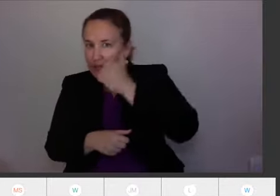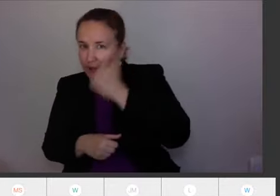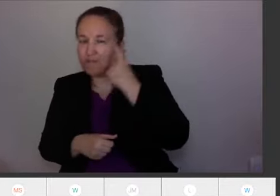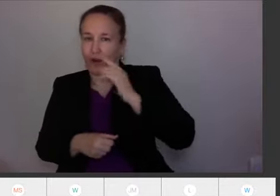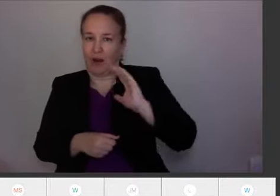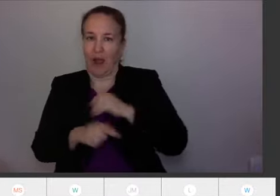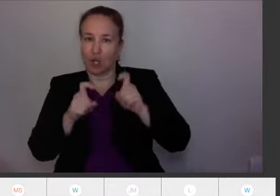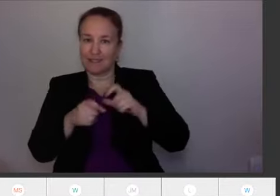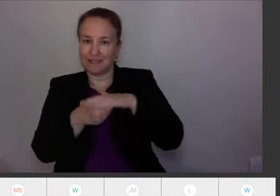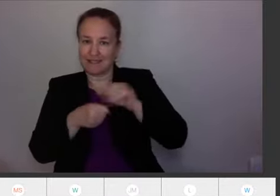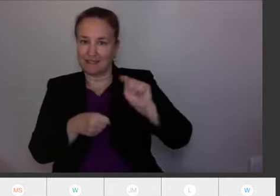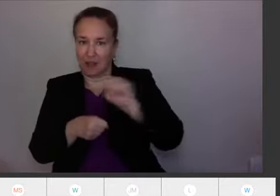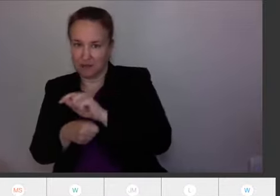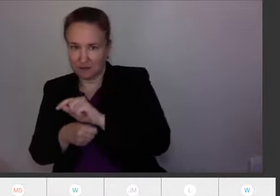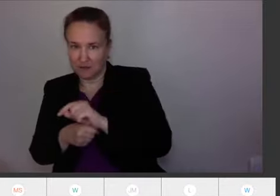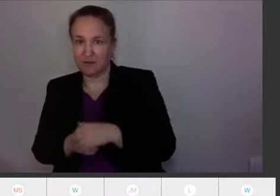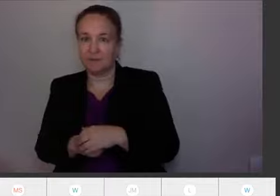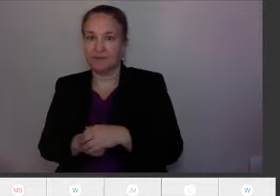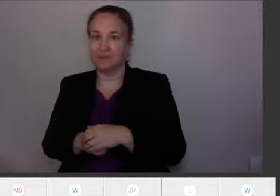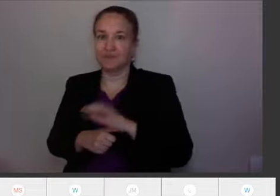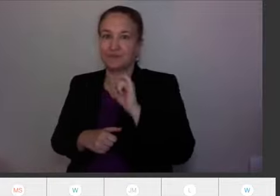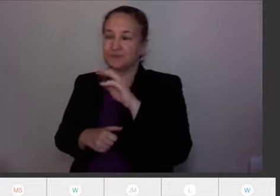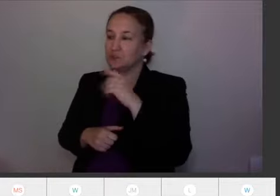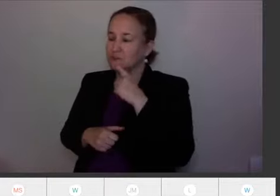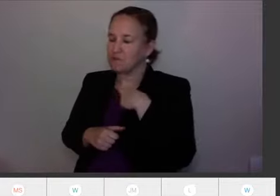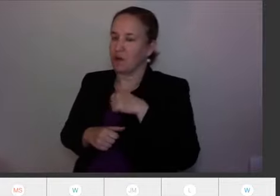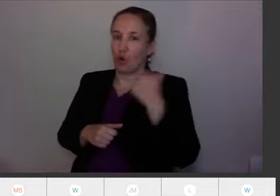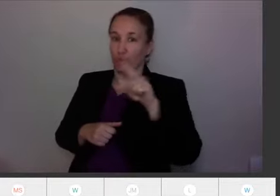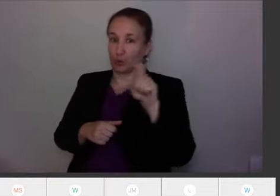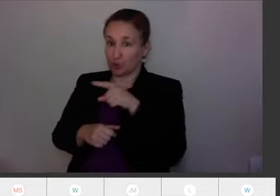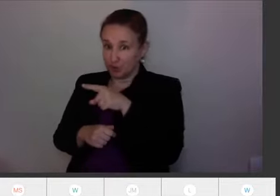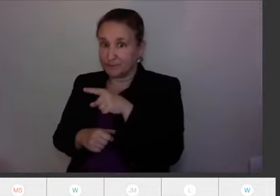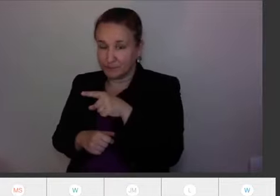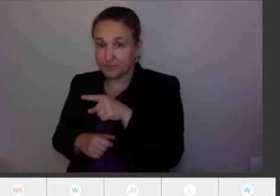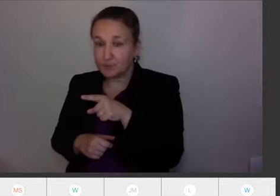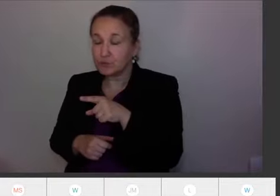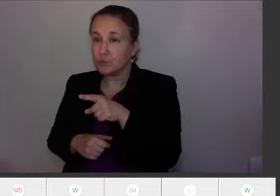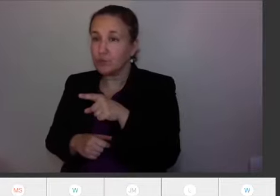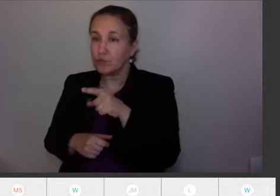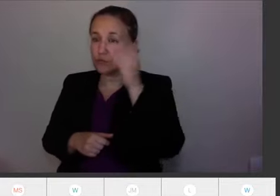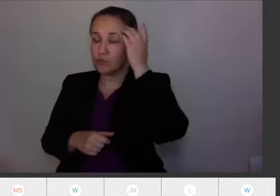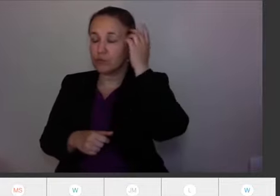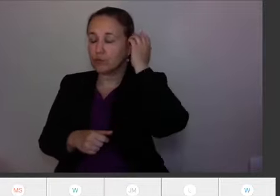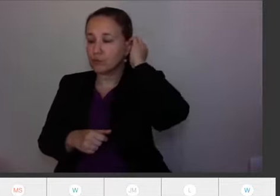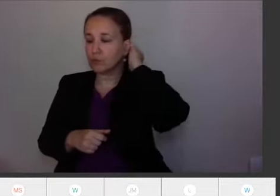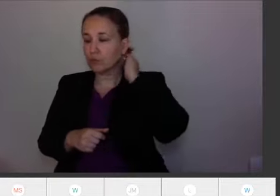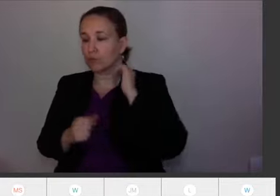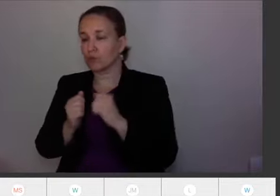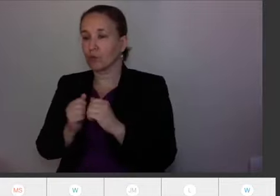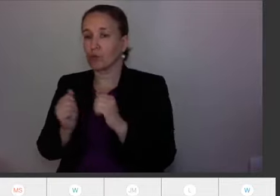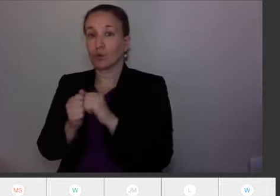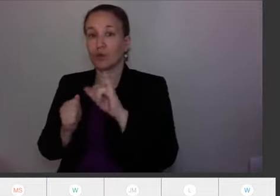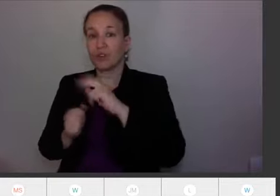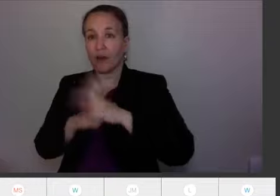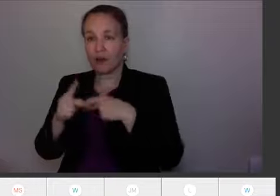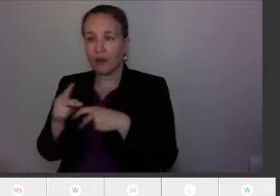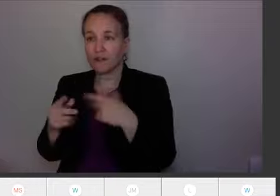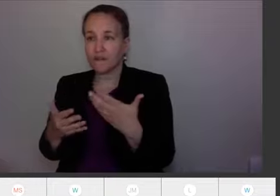[Reporter] i was getting to the Mako question um and and and with that kind of uh